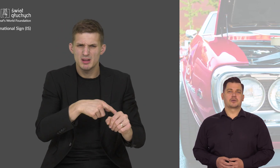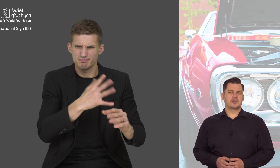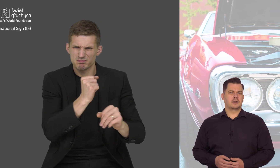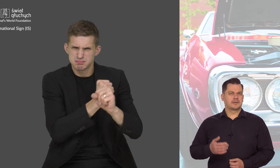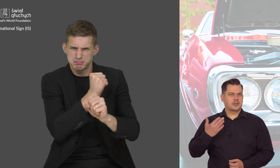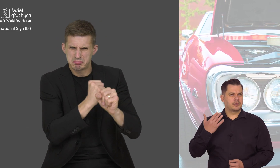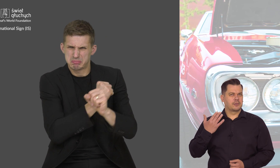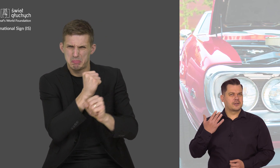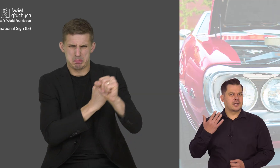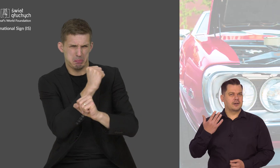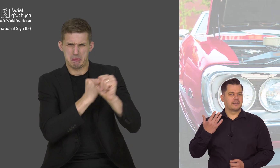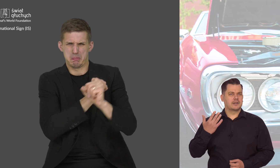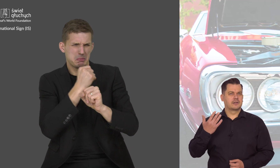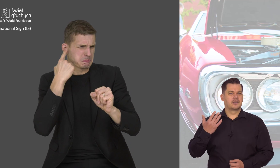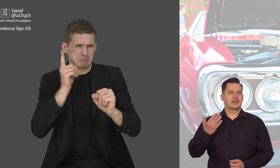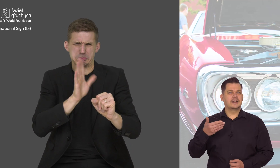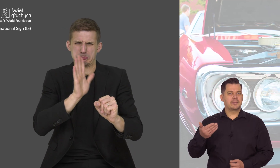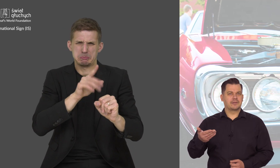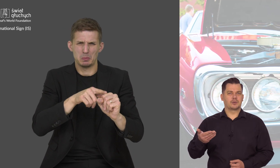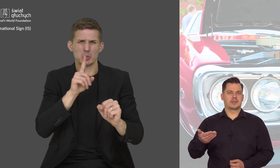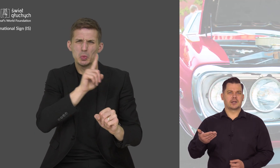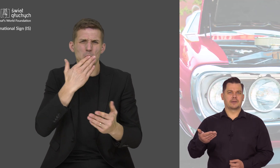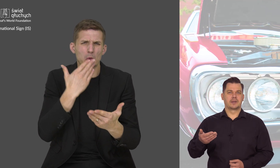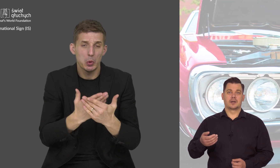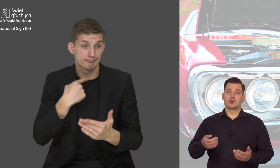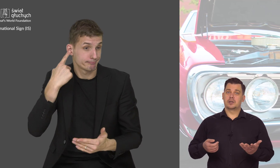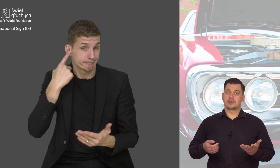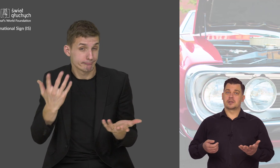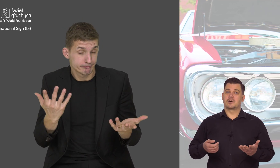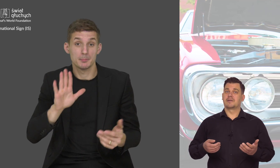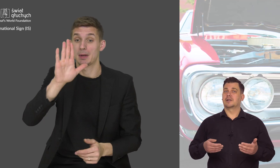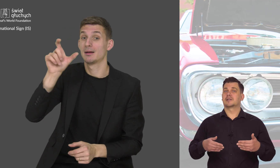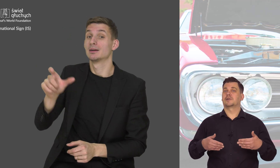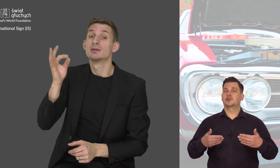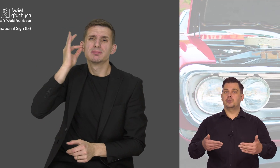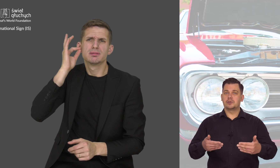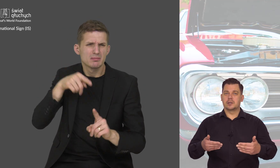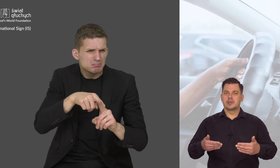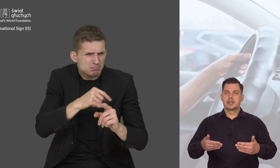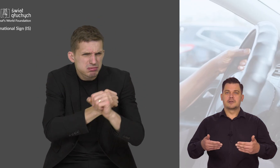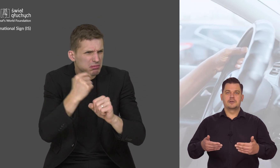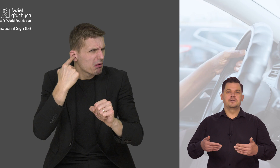A hearing driver can react immediately; a deaf driver might not notice the issue